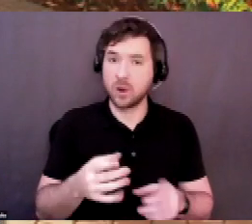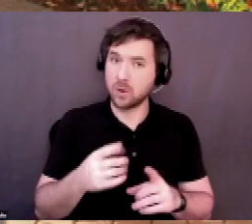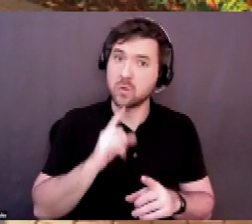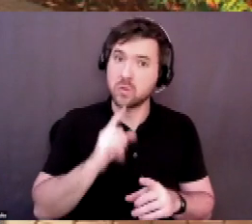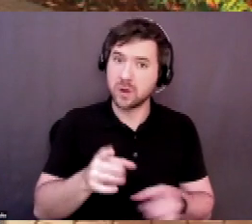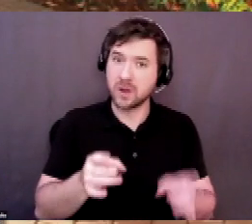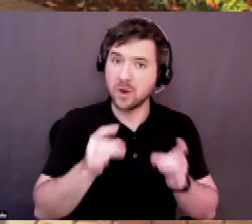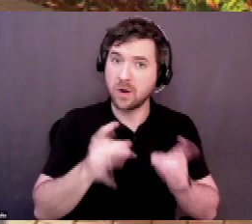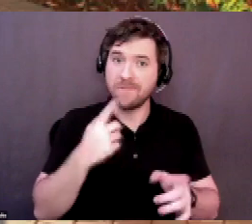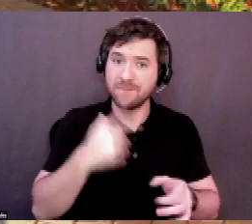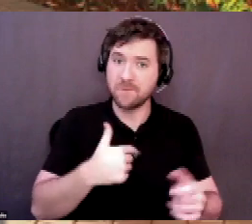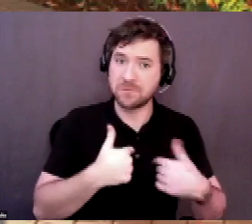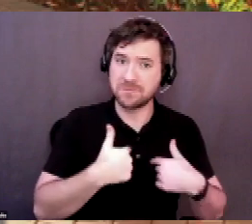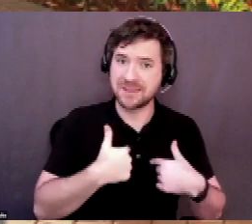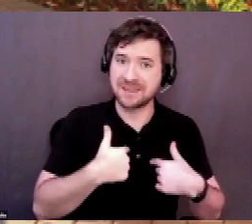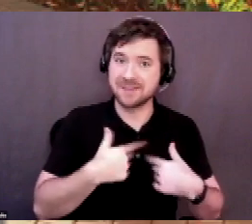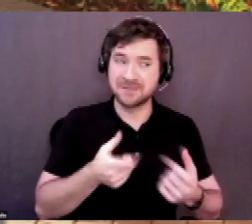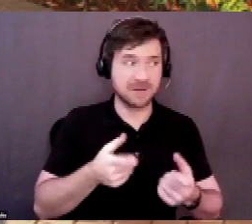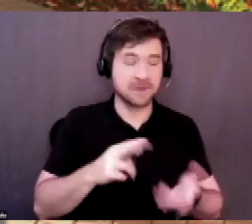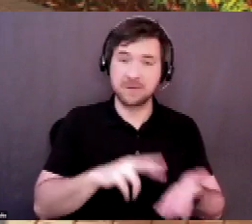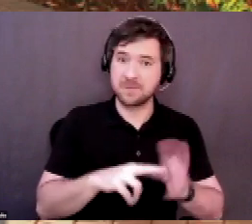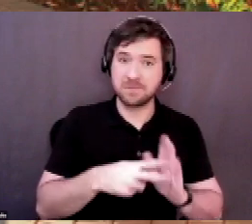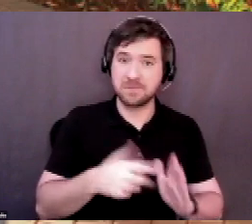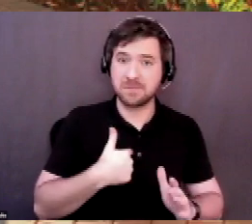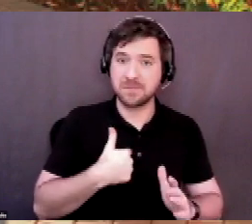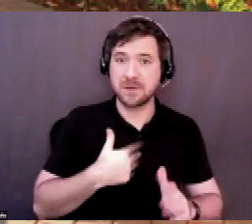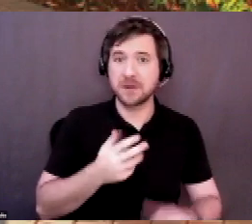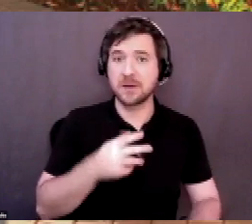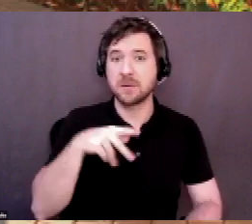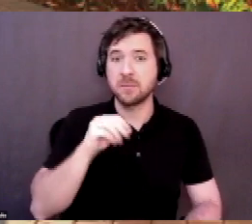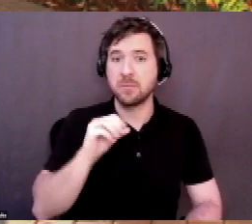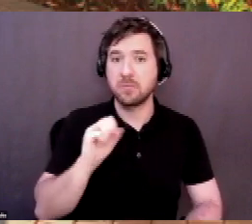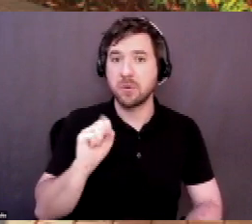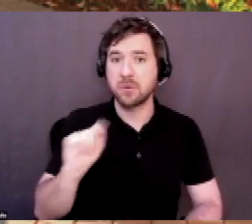I want to acknowledge that that